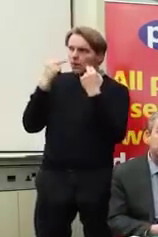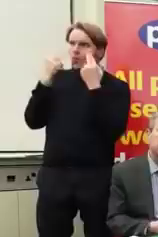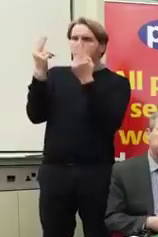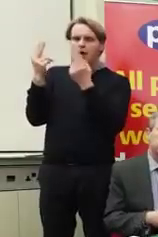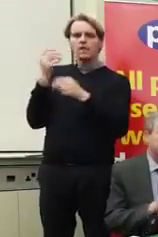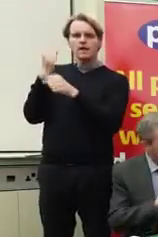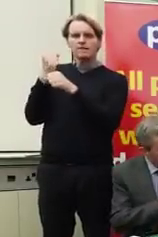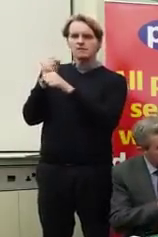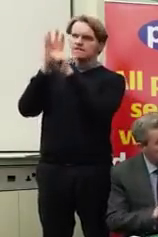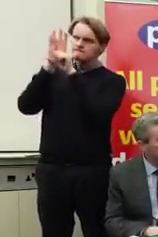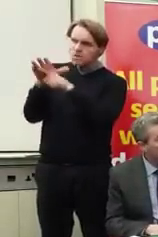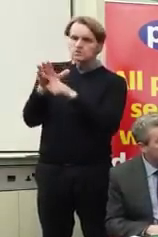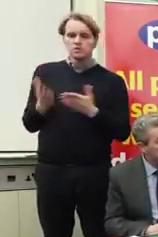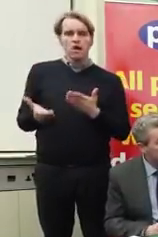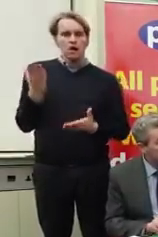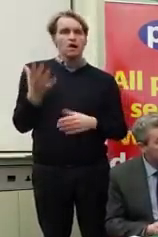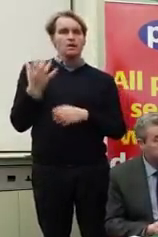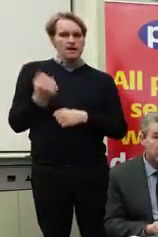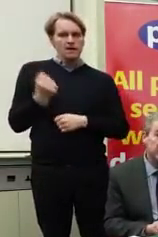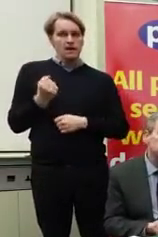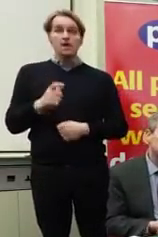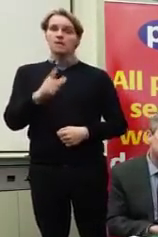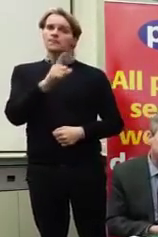and that's why the question of Scotland is important. Because the Scottish